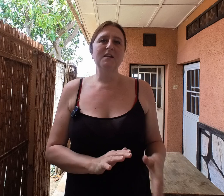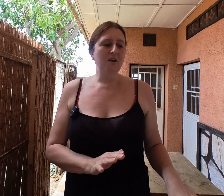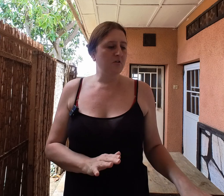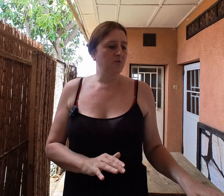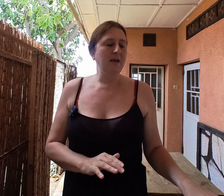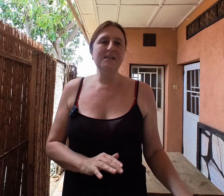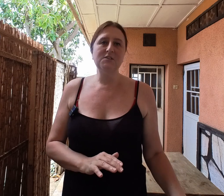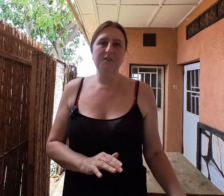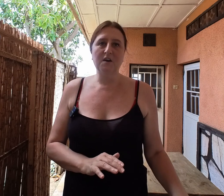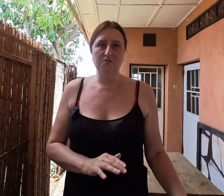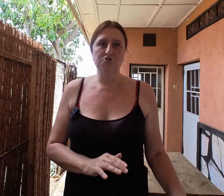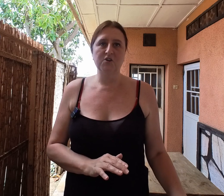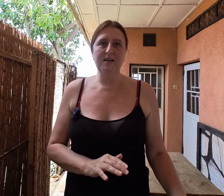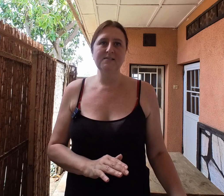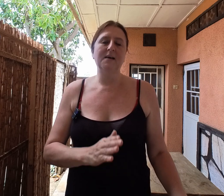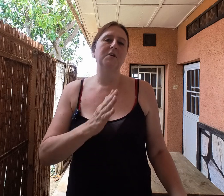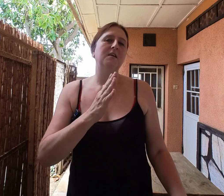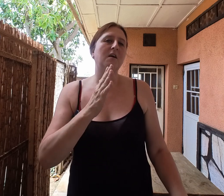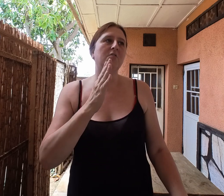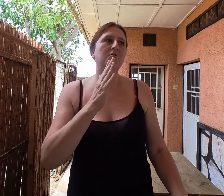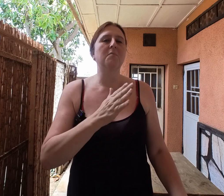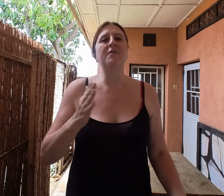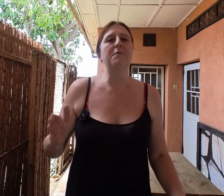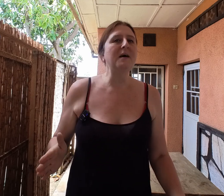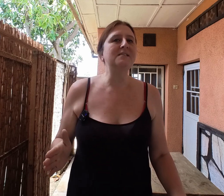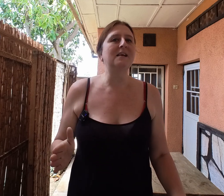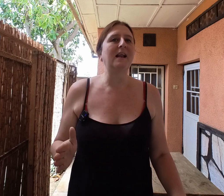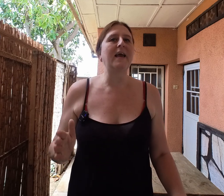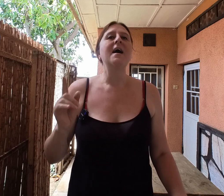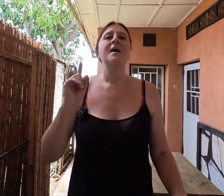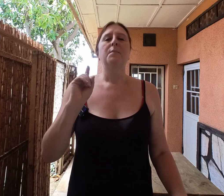I'm going to go through each of the countries. I'm going to go through them alphabetically,